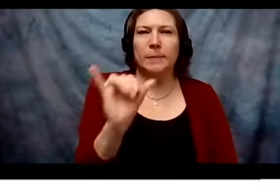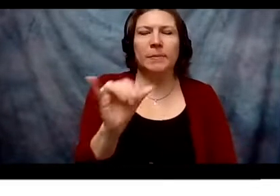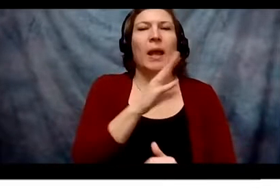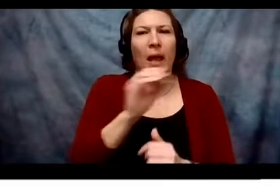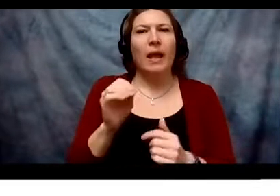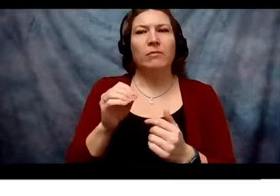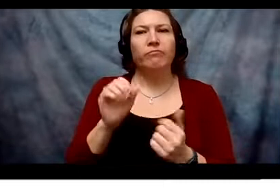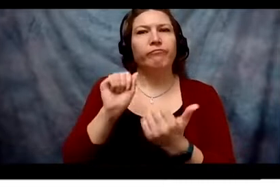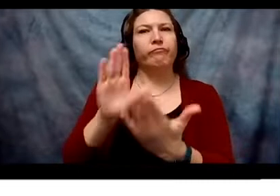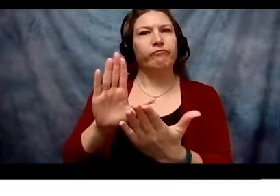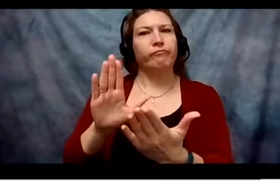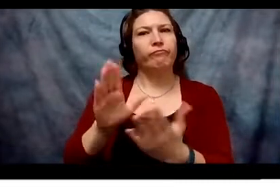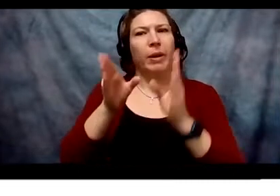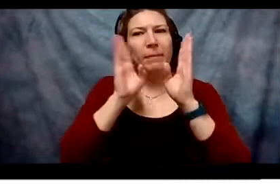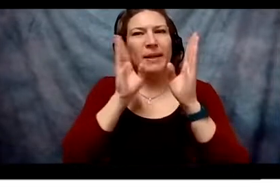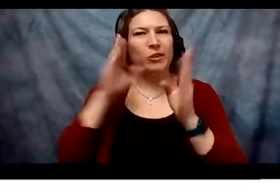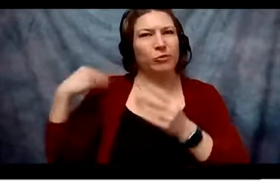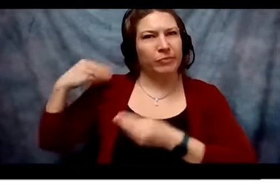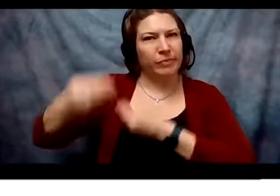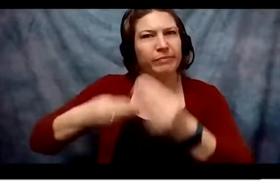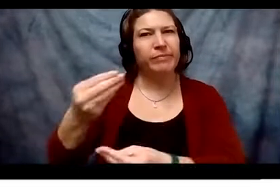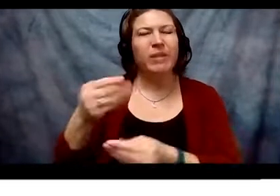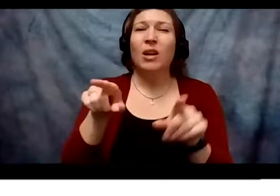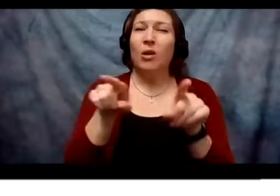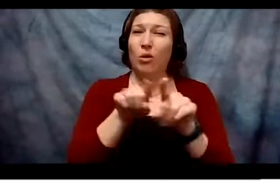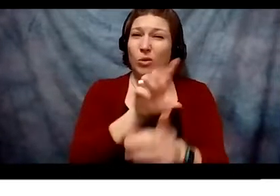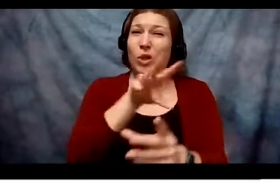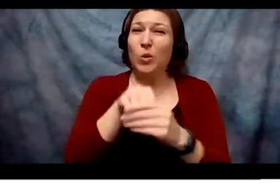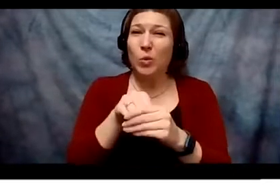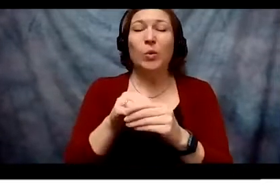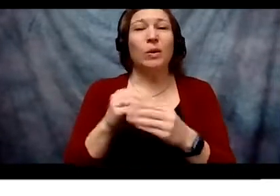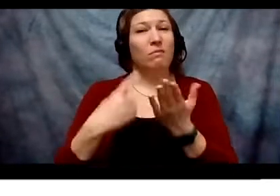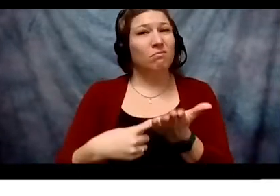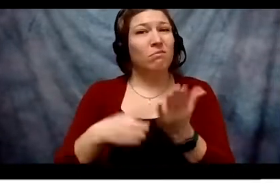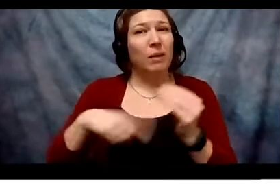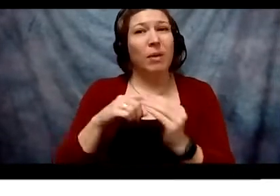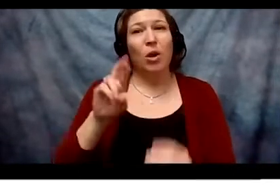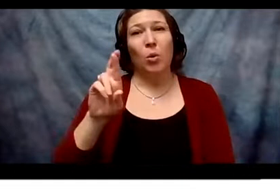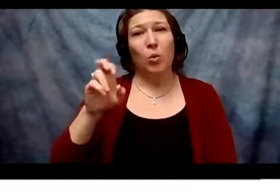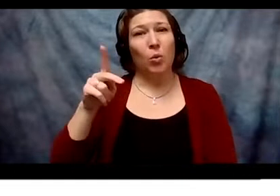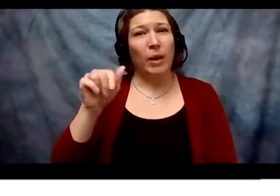including the larger conversation of reparations repatriation,